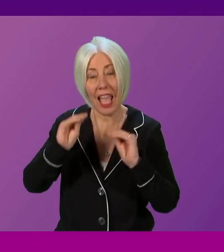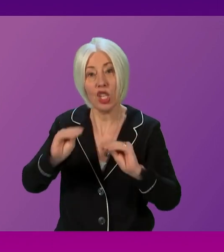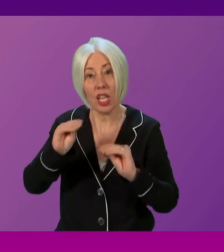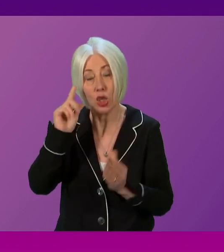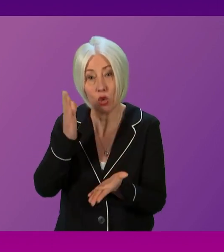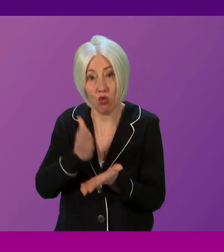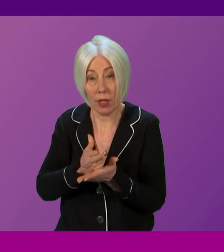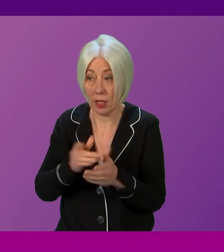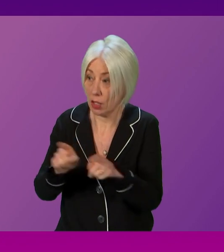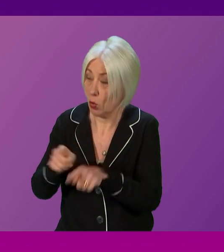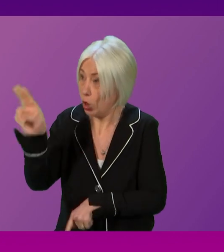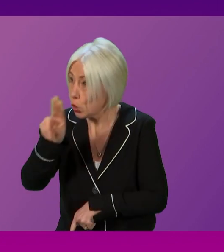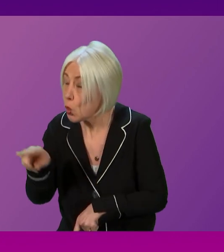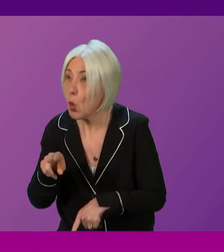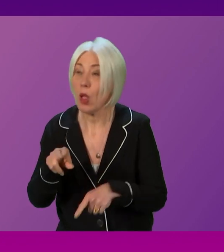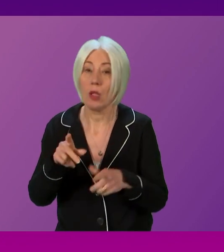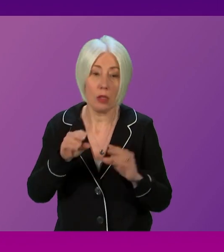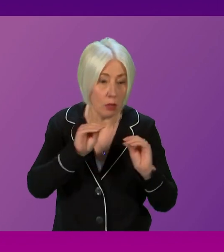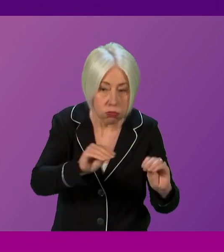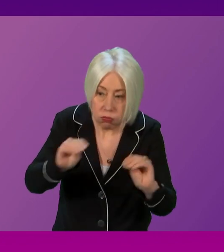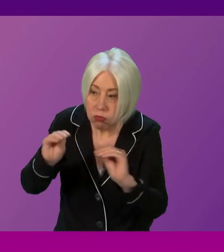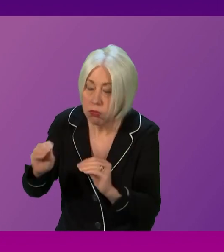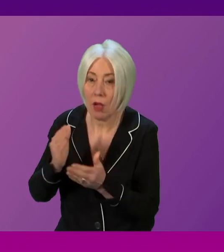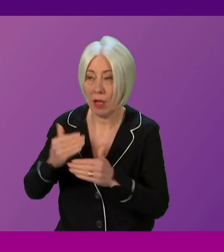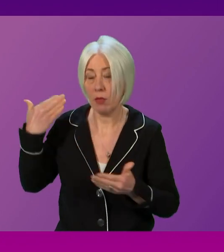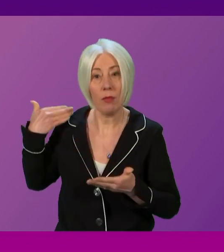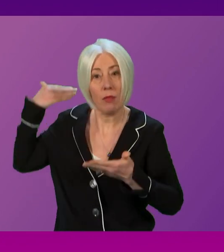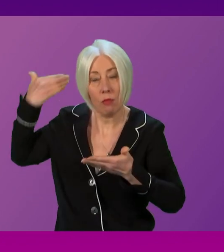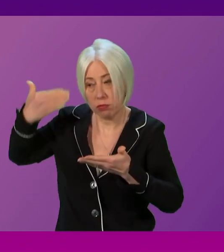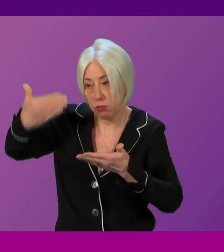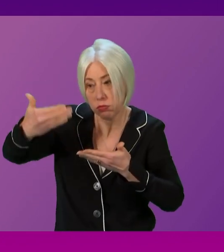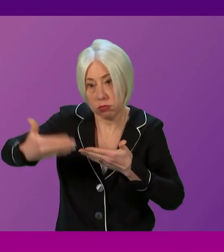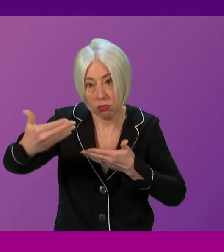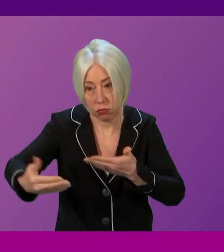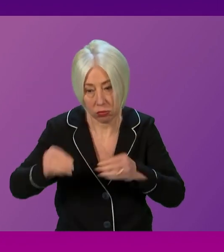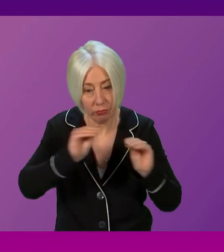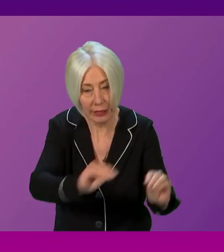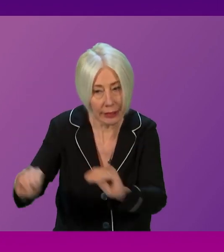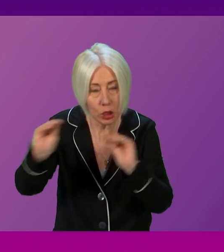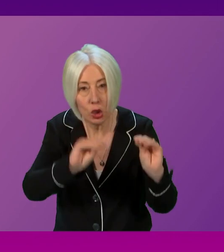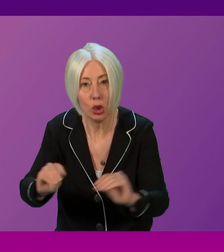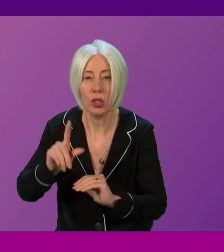our schools and others in teaching successive generations of our children about the atrocities